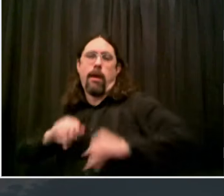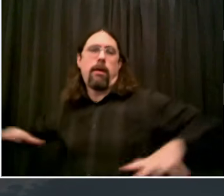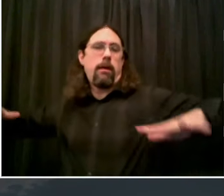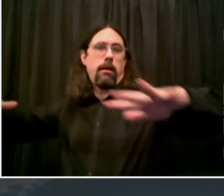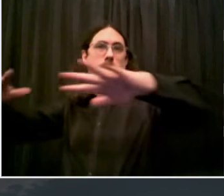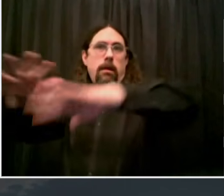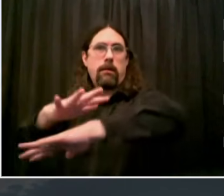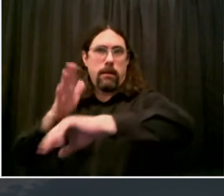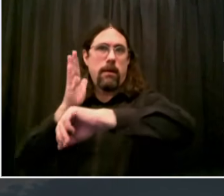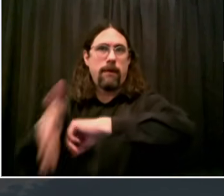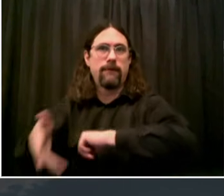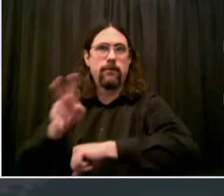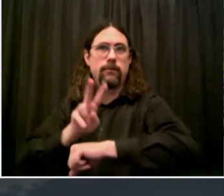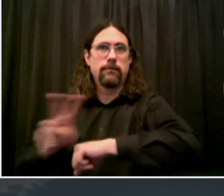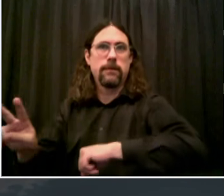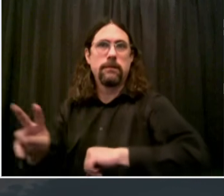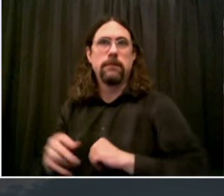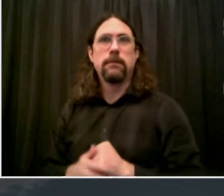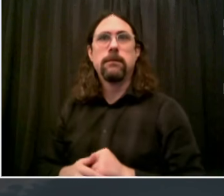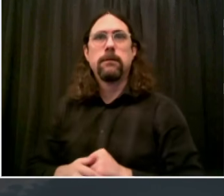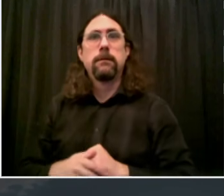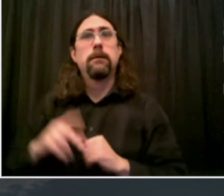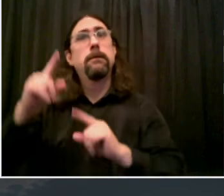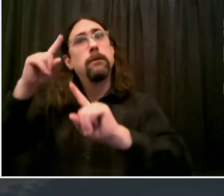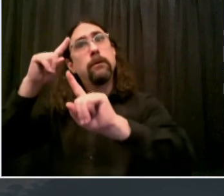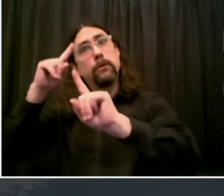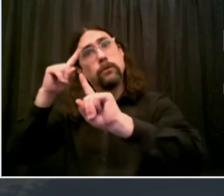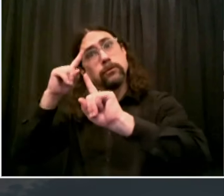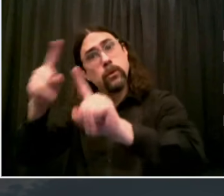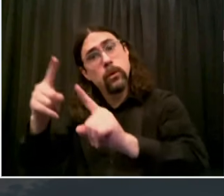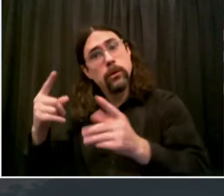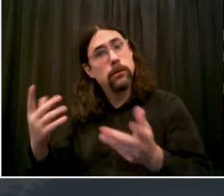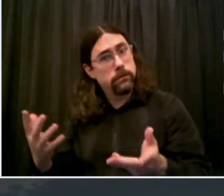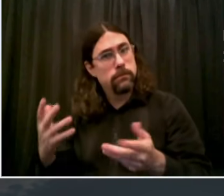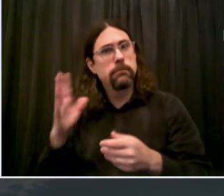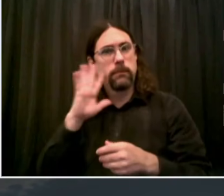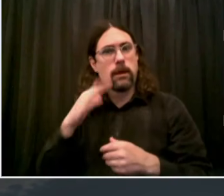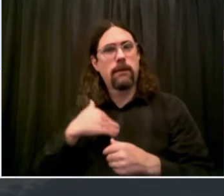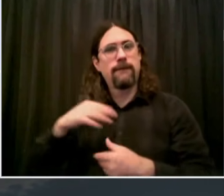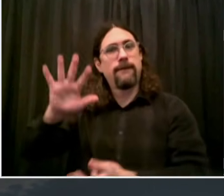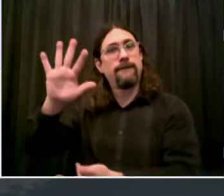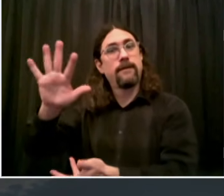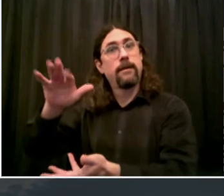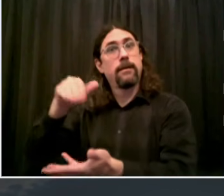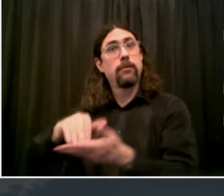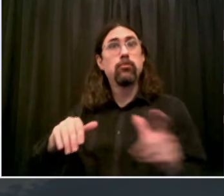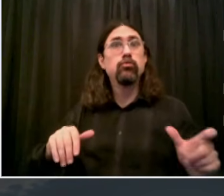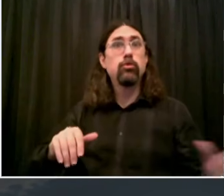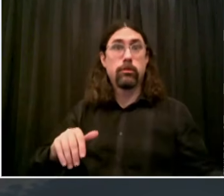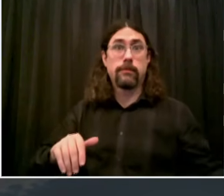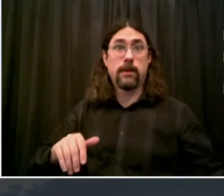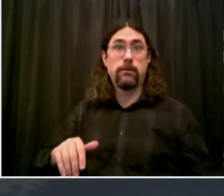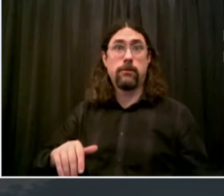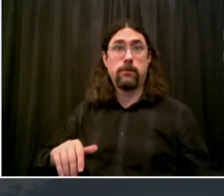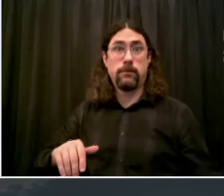WE EXPECT THE ARMY OF TRACERS TO GROW TO AT LEAST 5,000. COULD BE BETWEEN